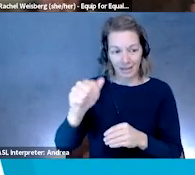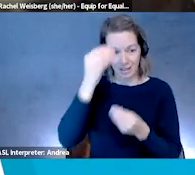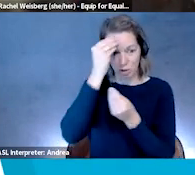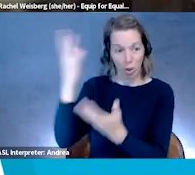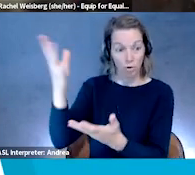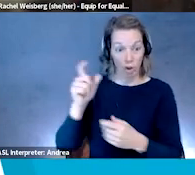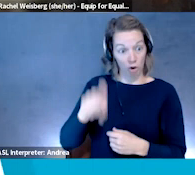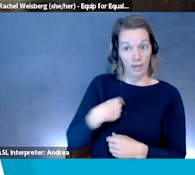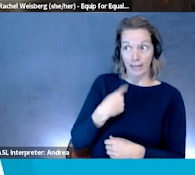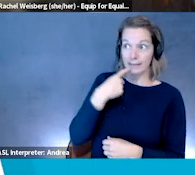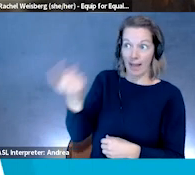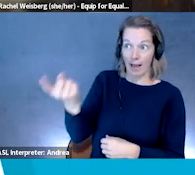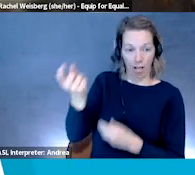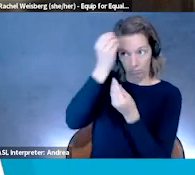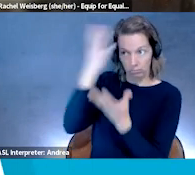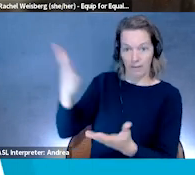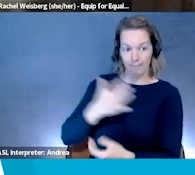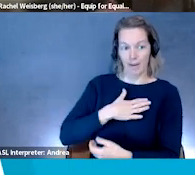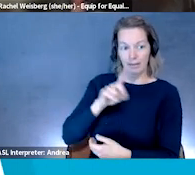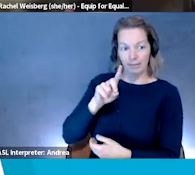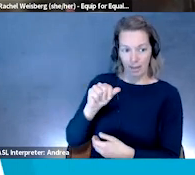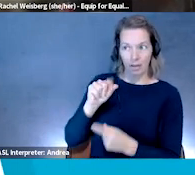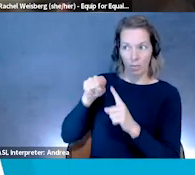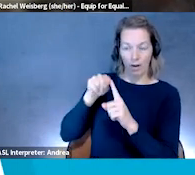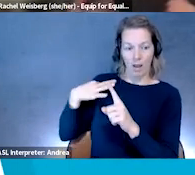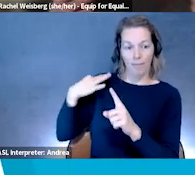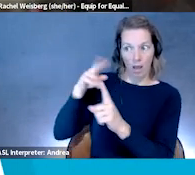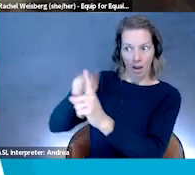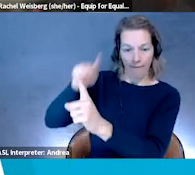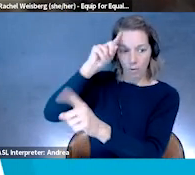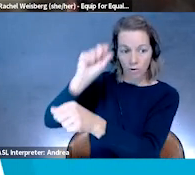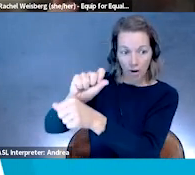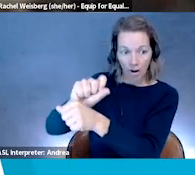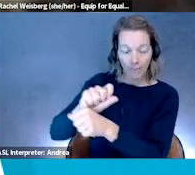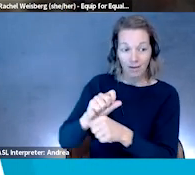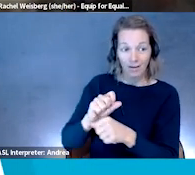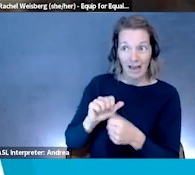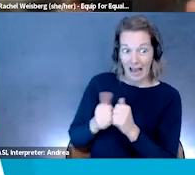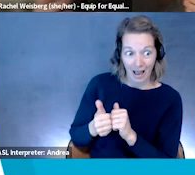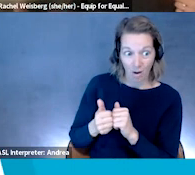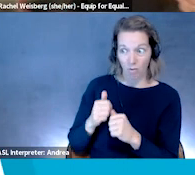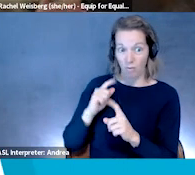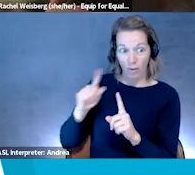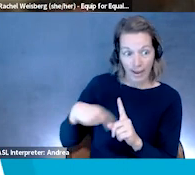VR SERVICES AND WE CAN HELP THEM UNDERSTAND THEIR QUESTIONS ABOUT